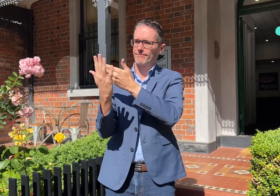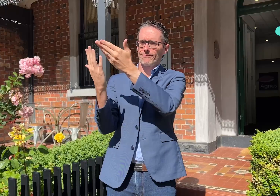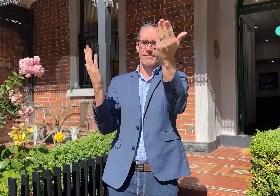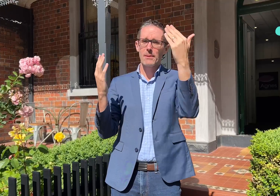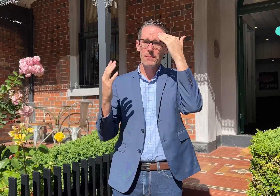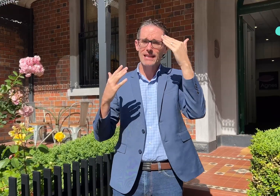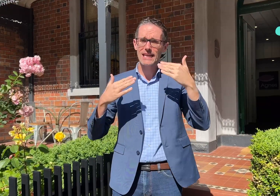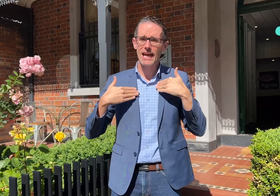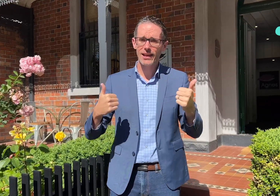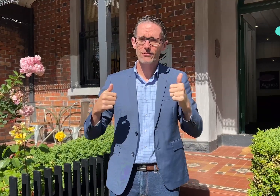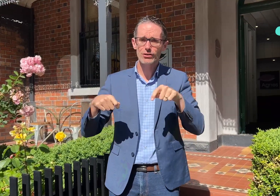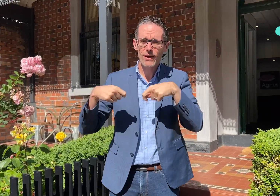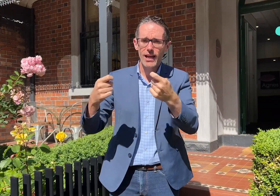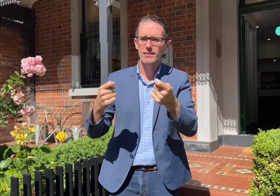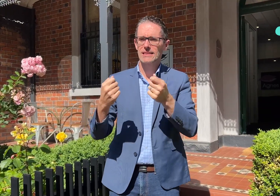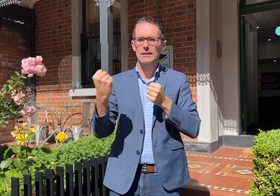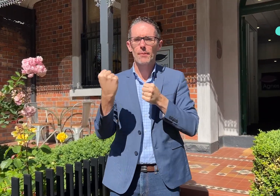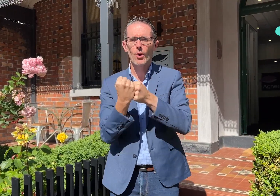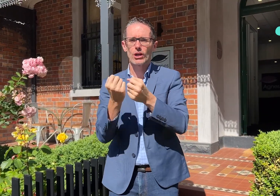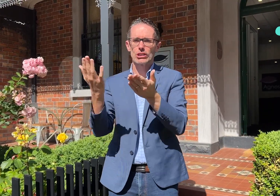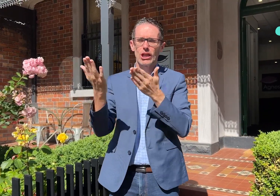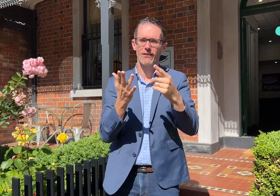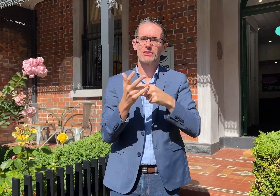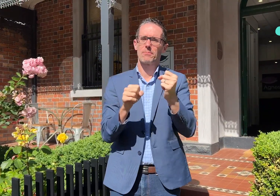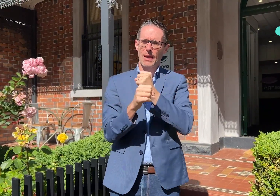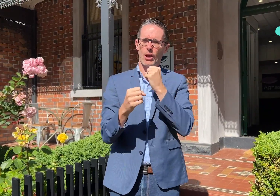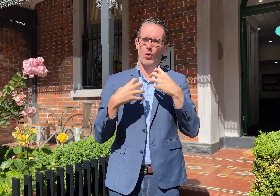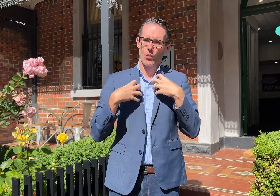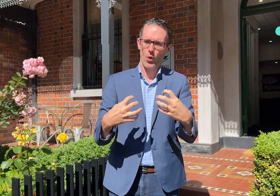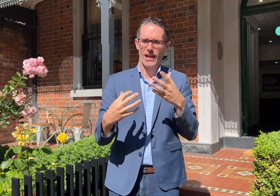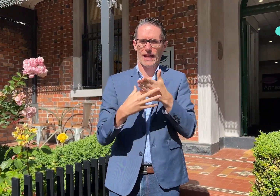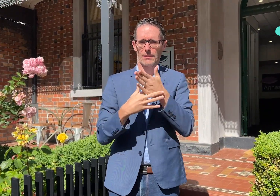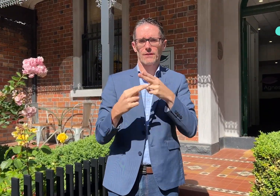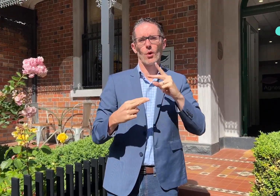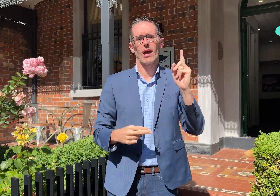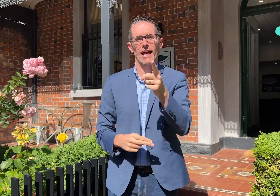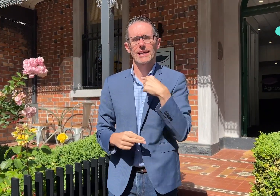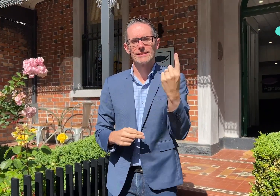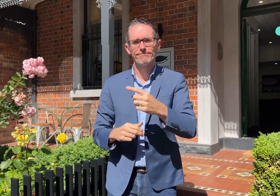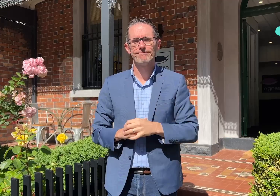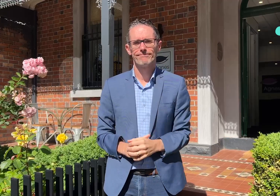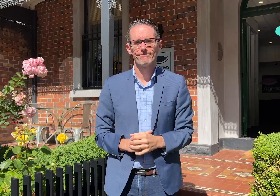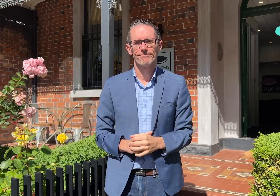to work alongside mental health providers and support services to ensure that there is more accessibility for all of us.